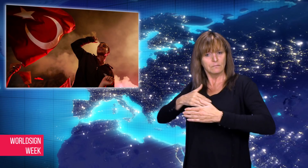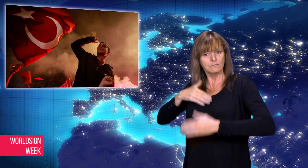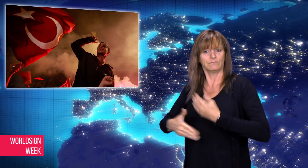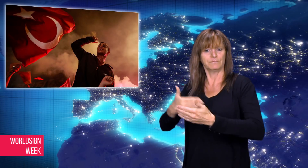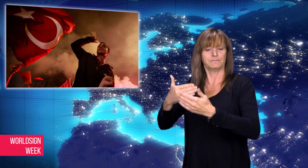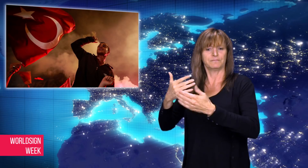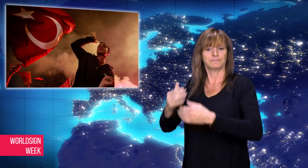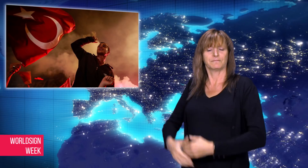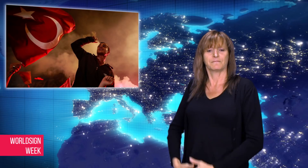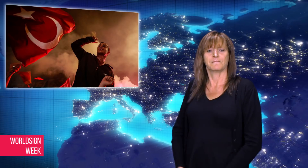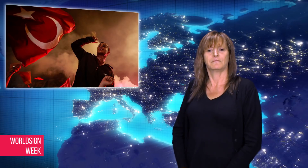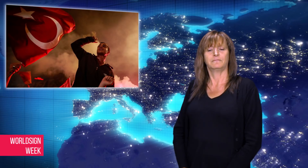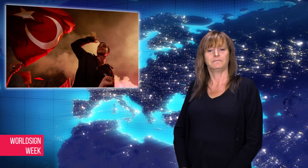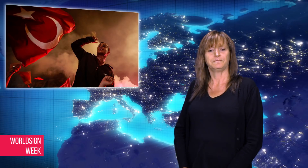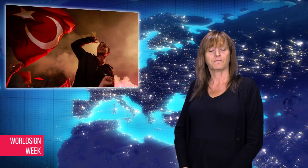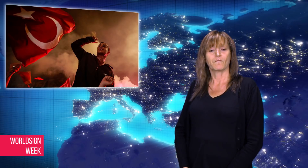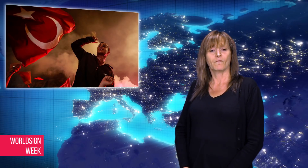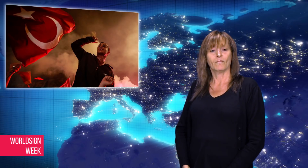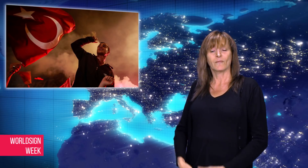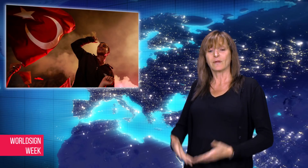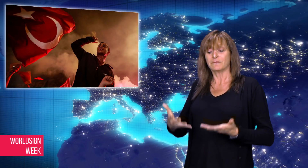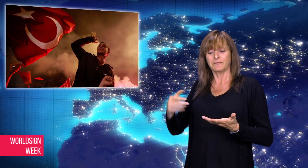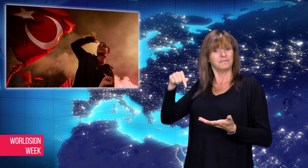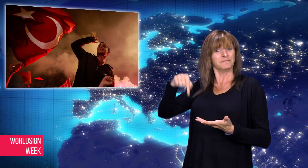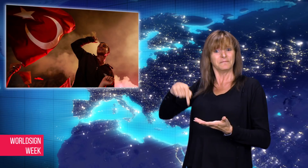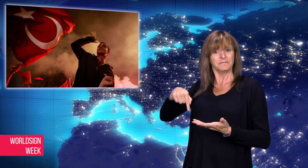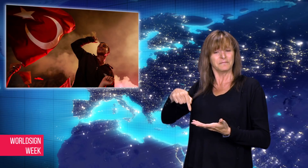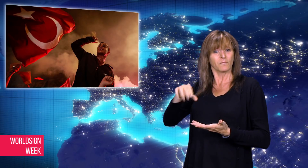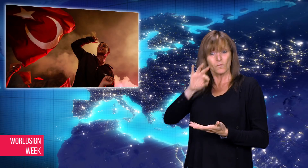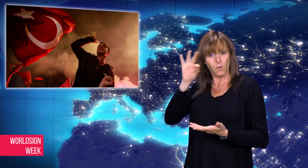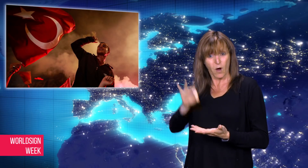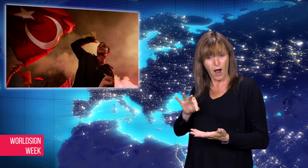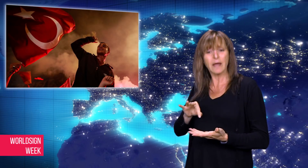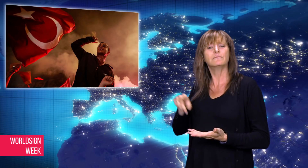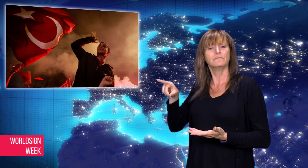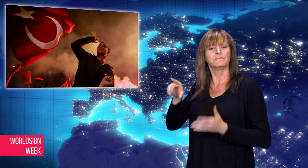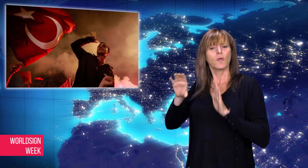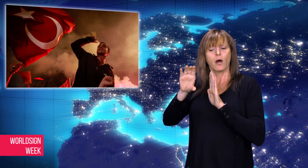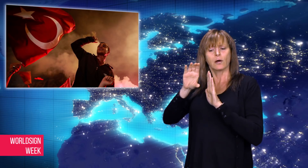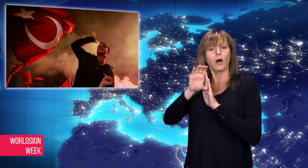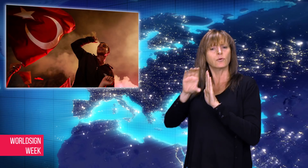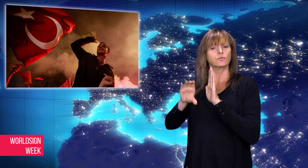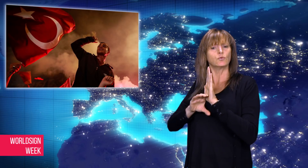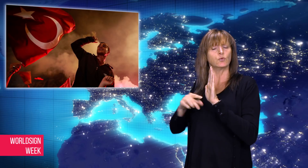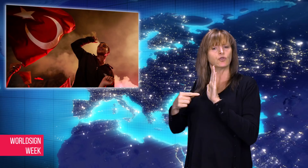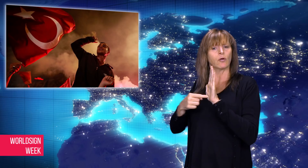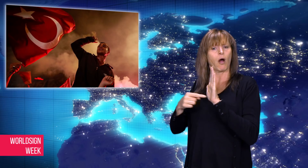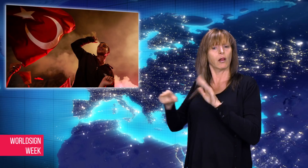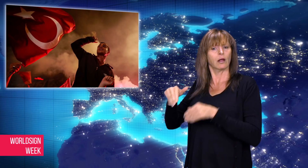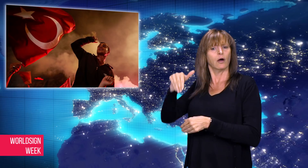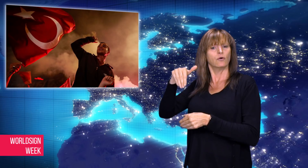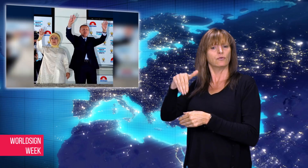presidential system was approved which also gives Erdogan complete